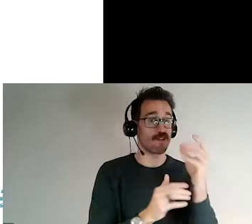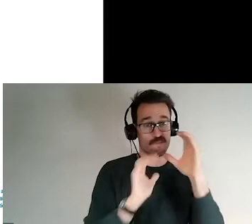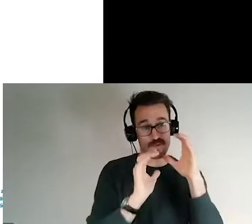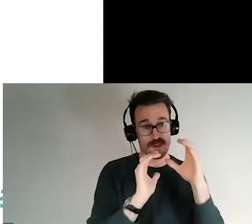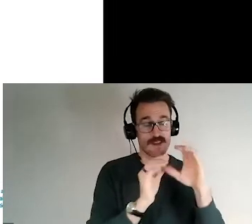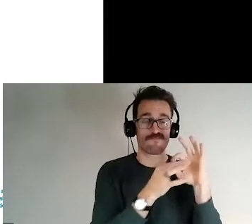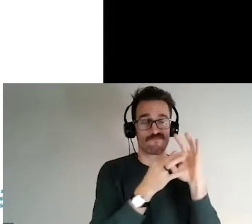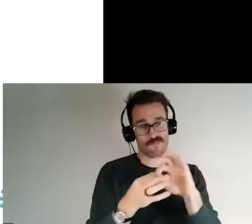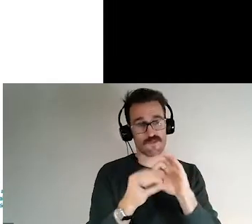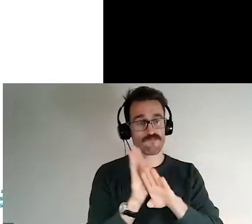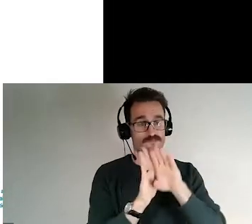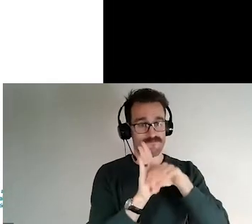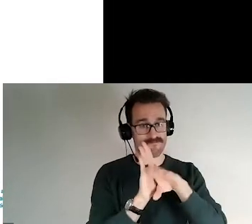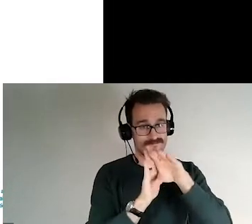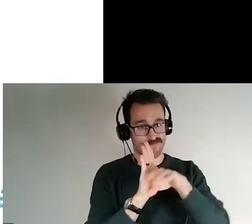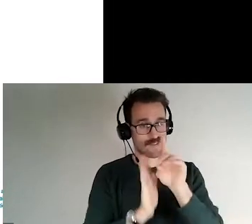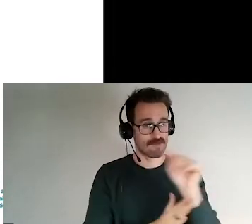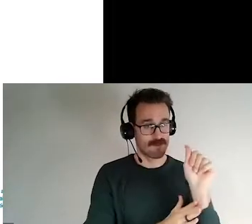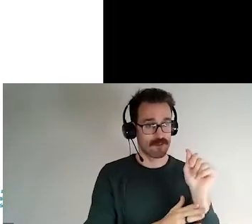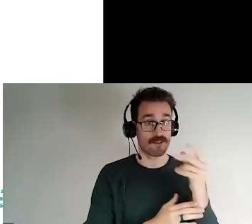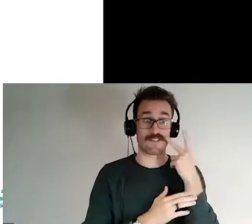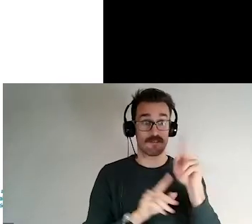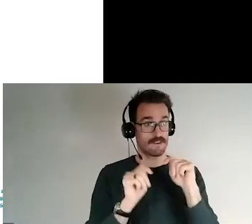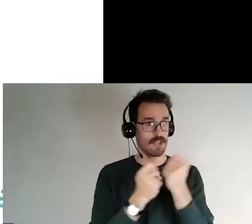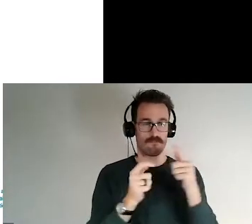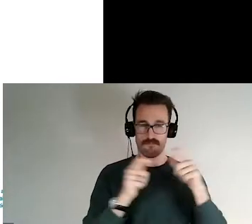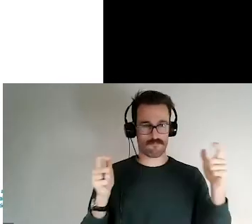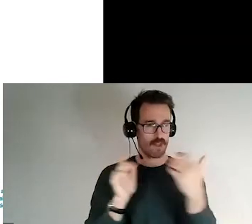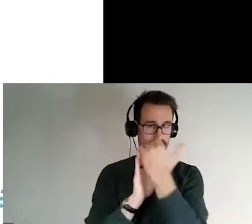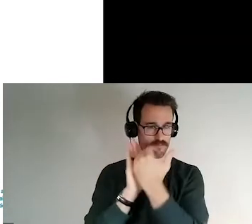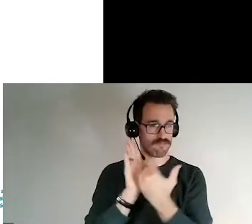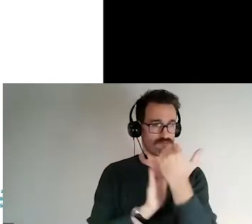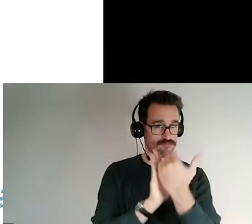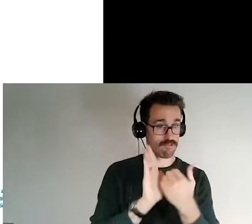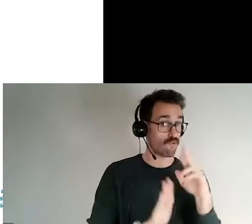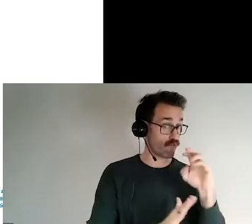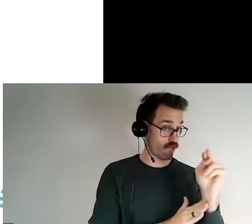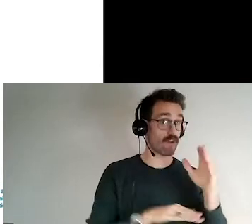You can see that we have a large team here and it includes Ron Saunders who's our moderator today,